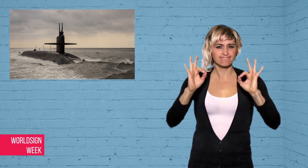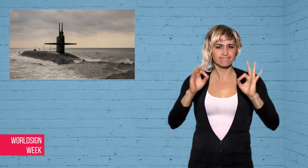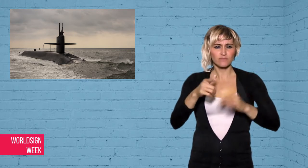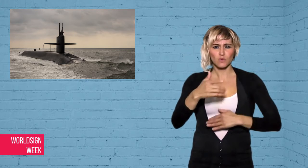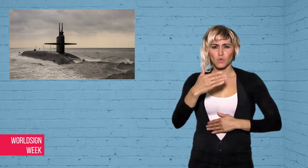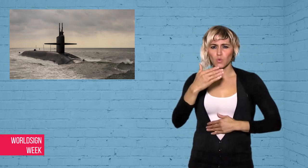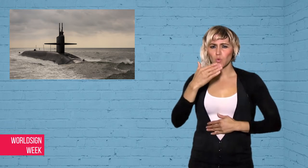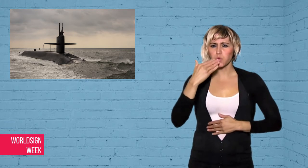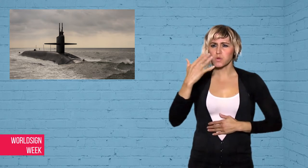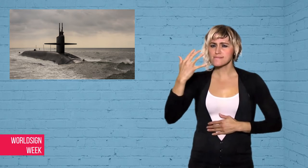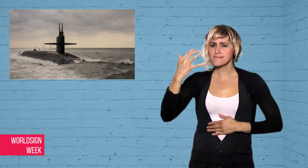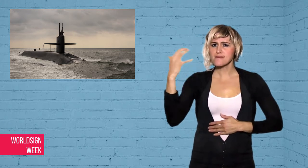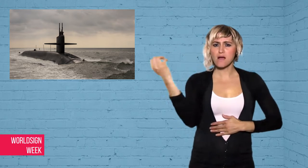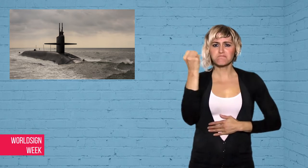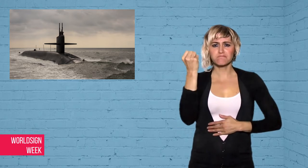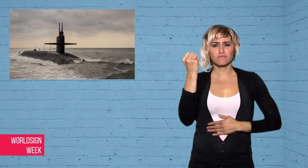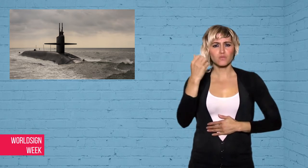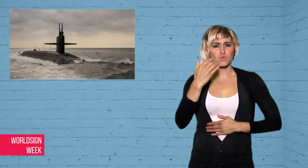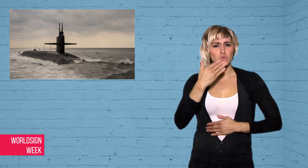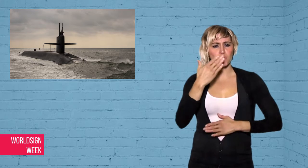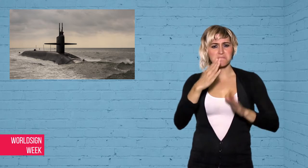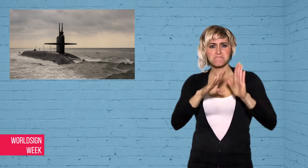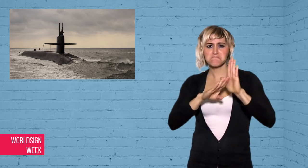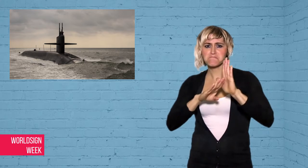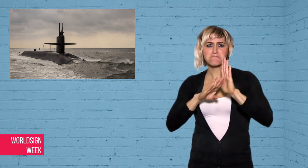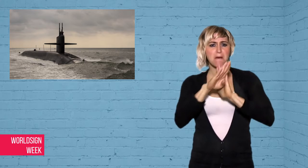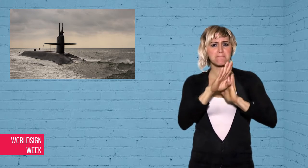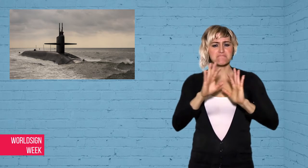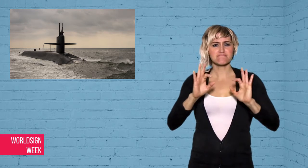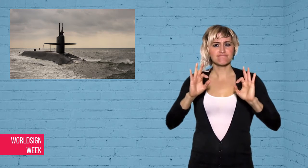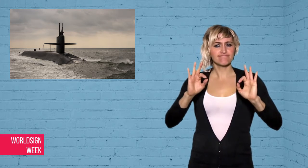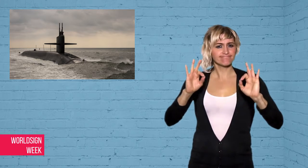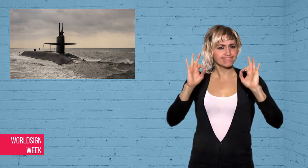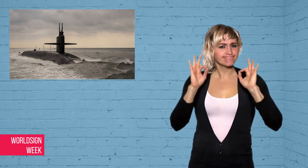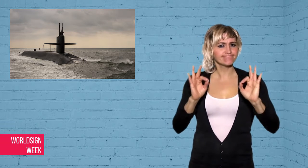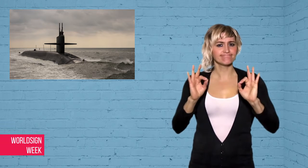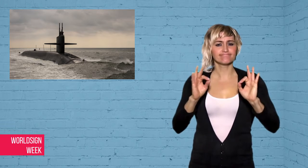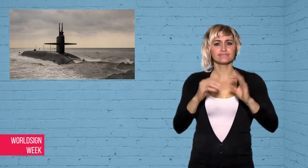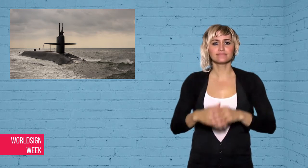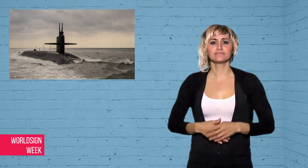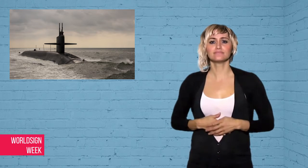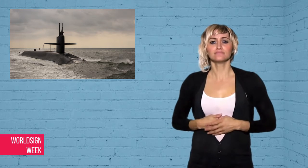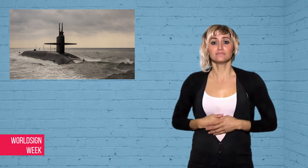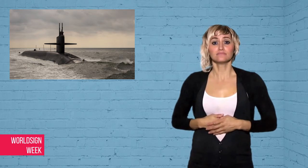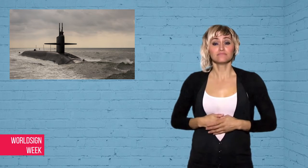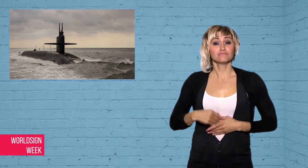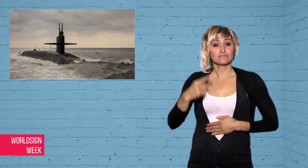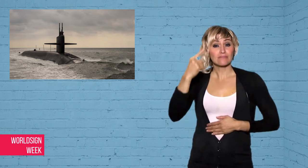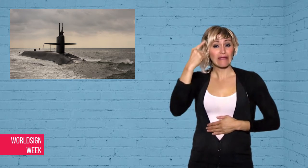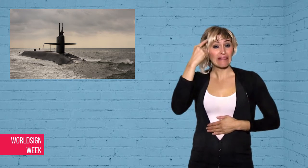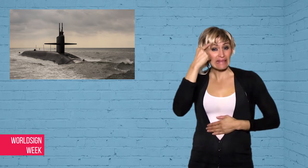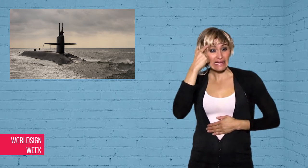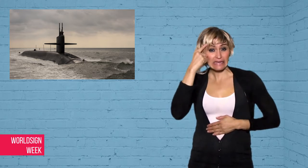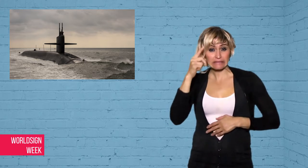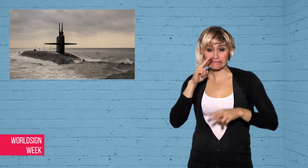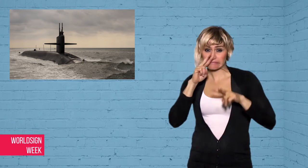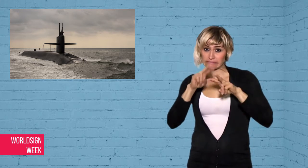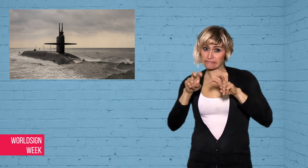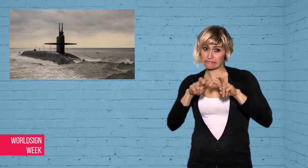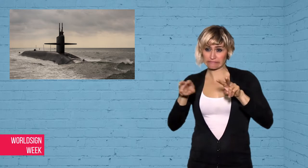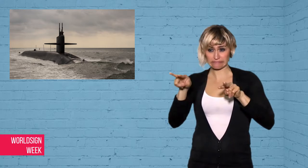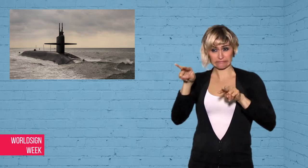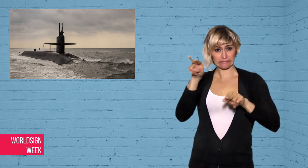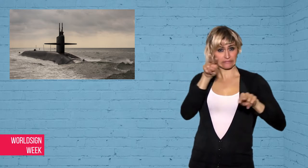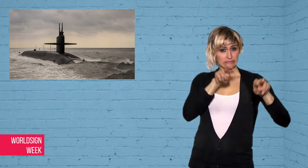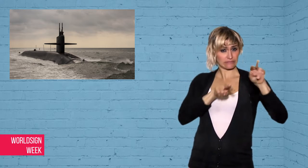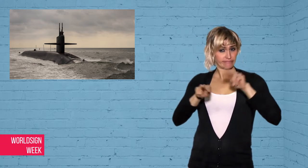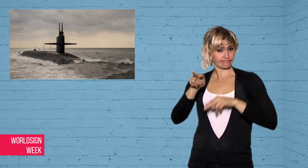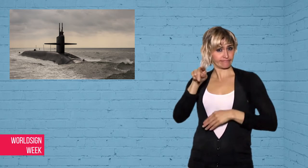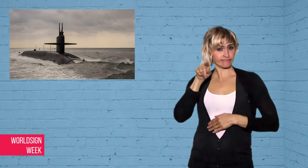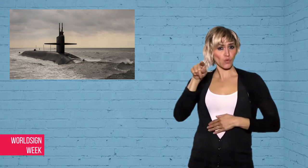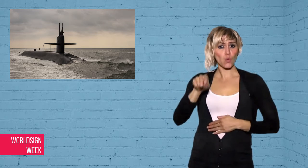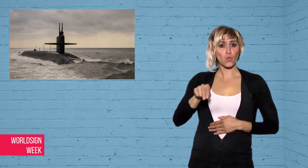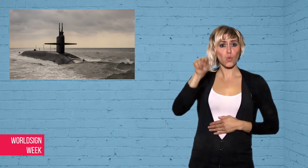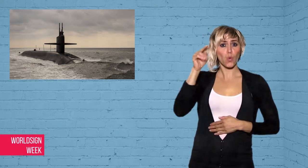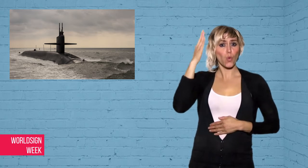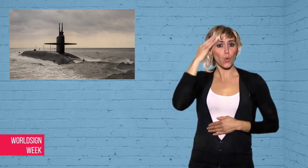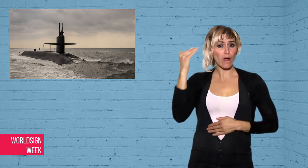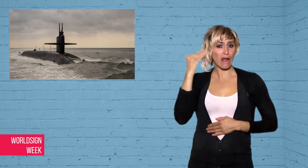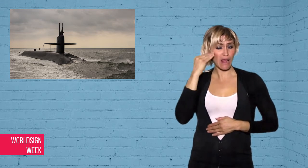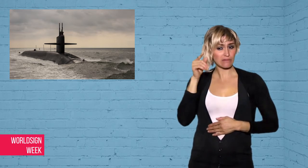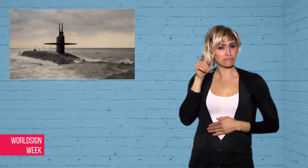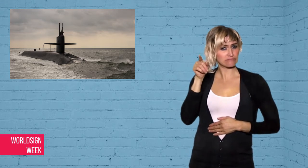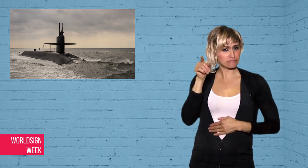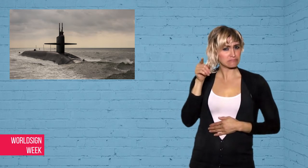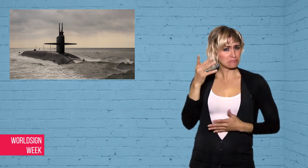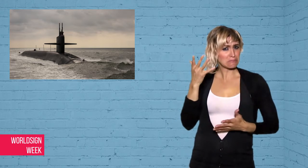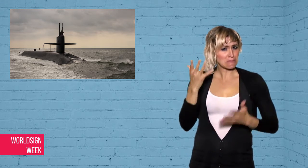missile launch the “greatest success and victory”.